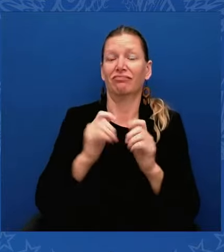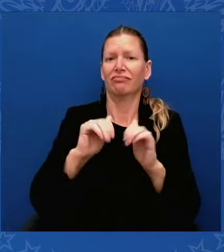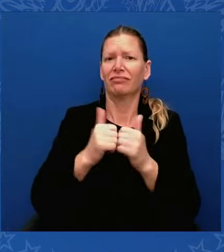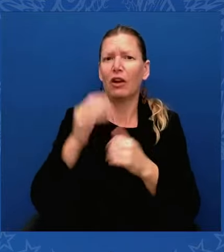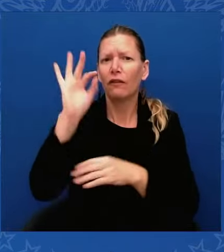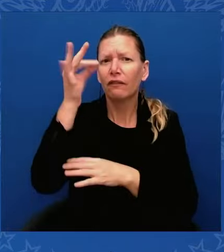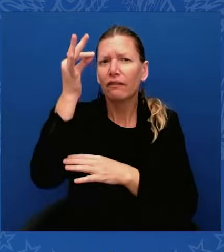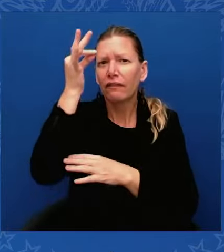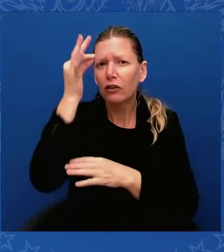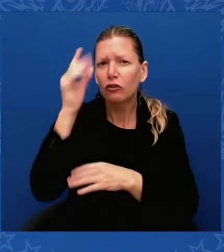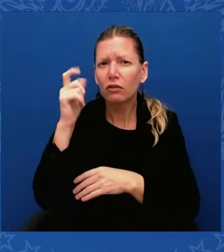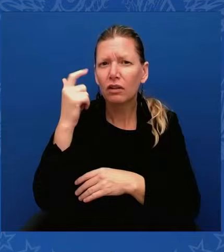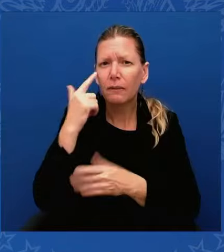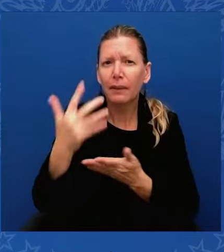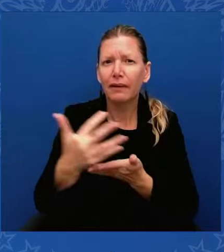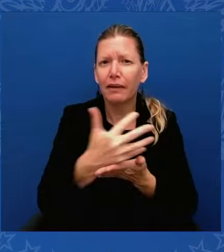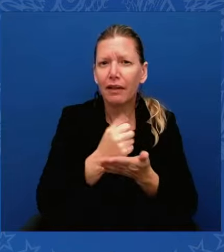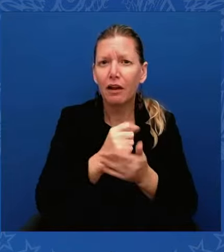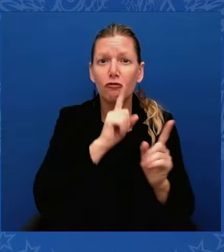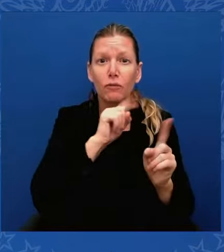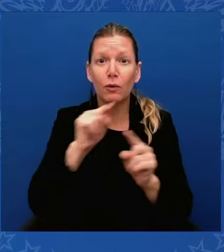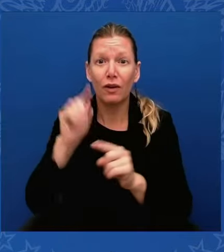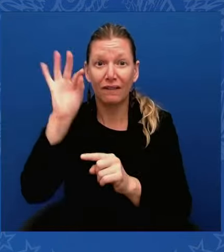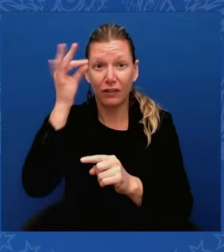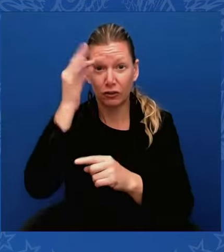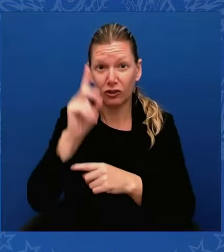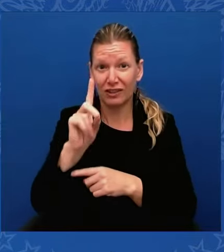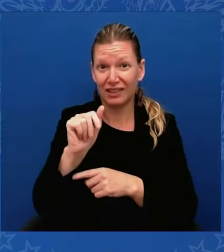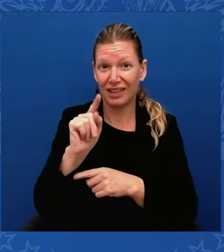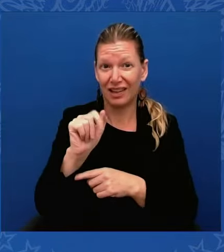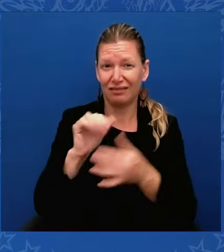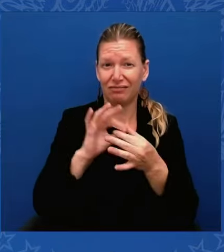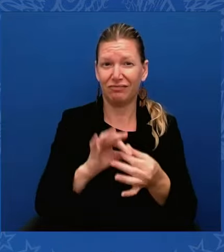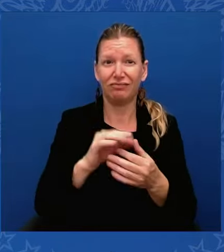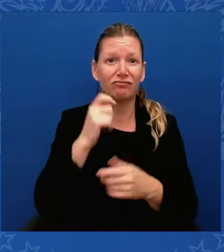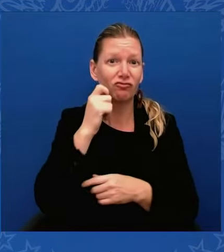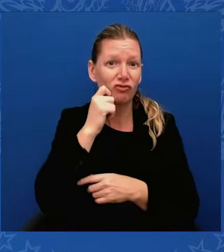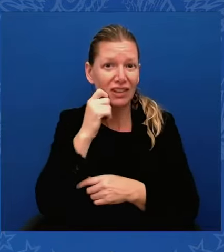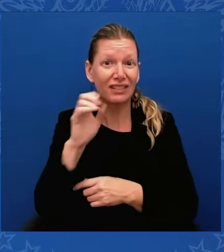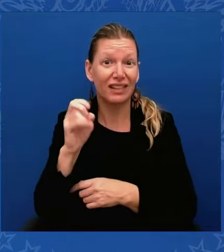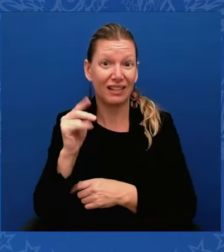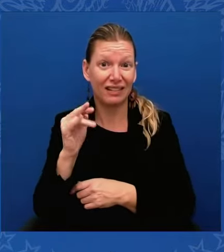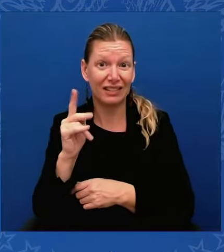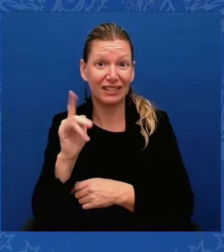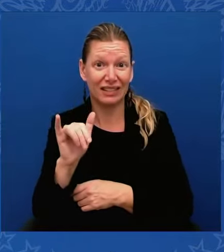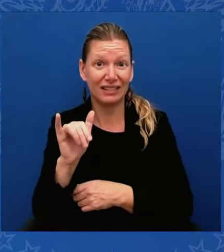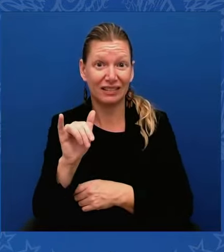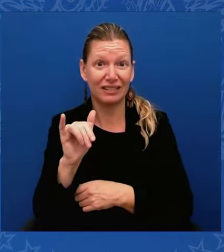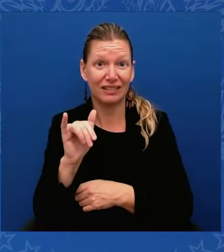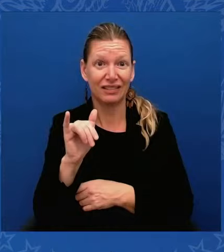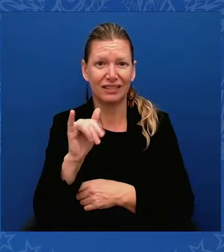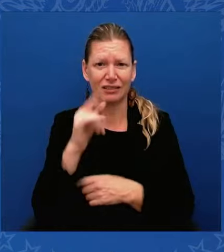By disaggregating data on a community that's so diverse, we can better serve the entire community.